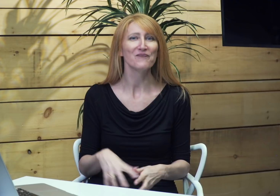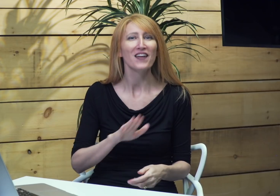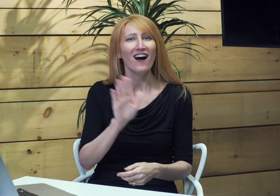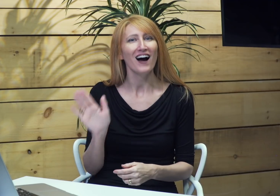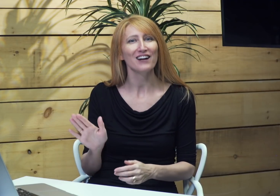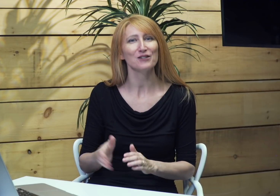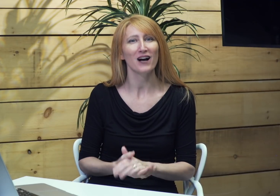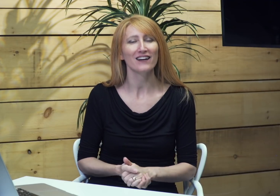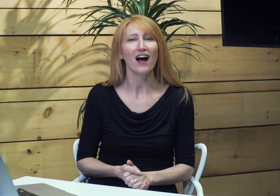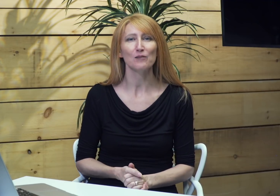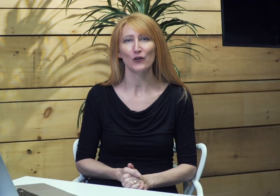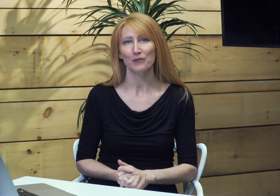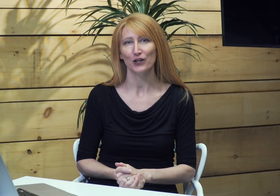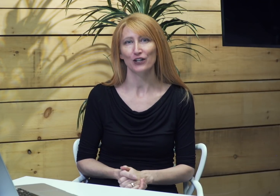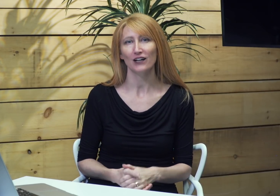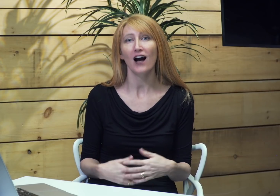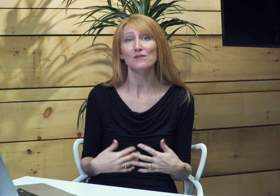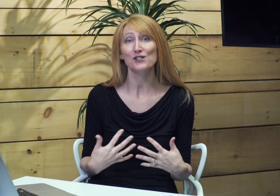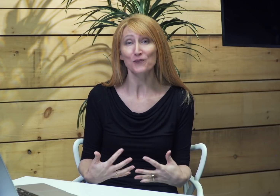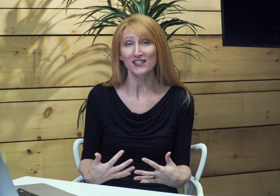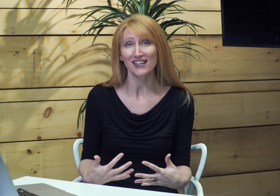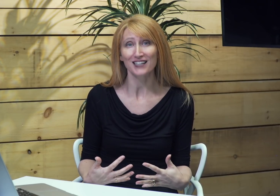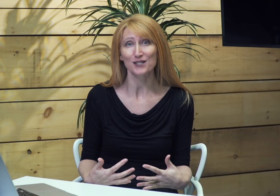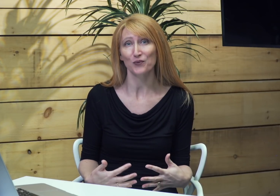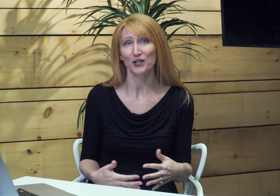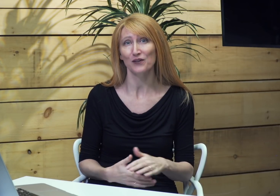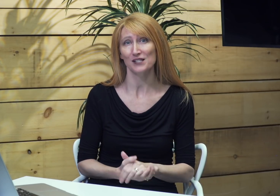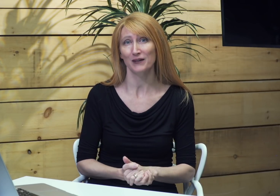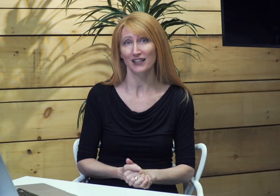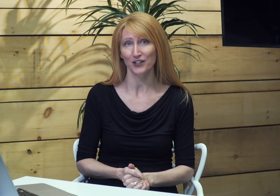Hi everyone, I'm Laura Berg. I'm super excited to bring you this beginner